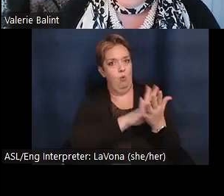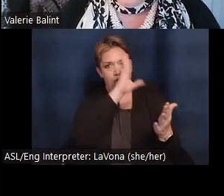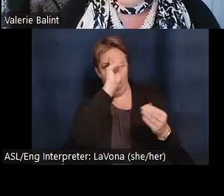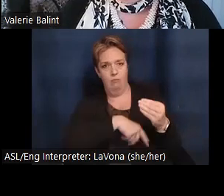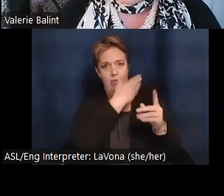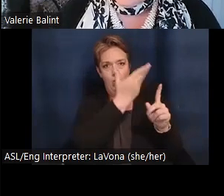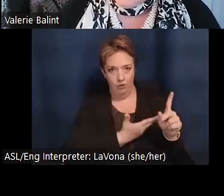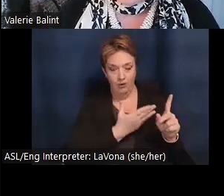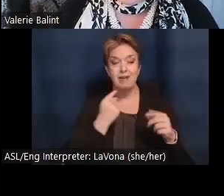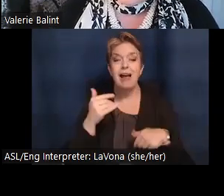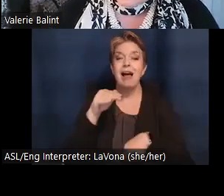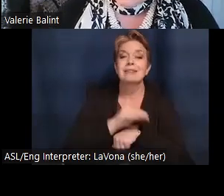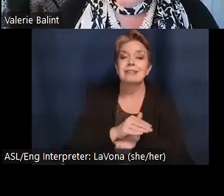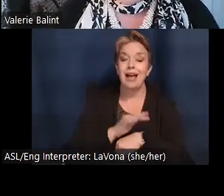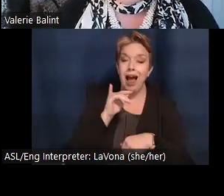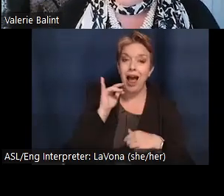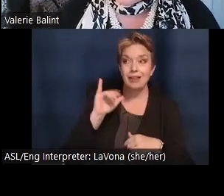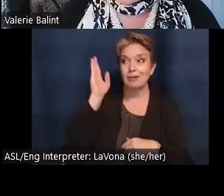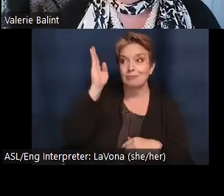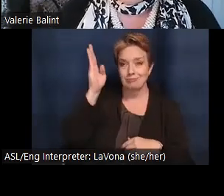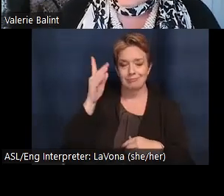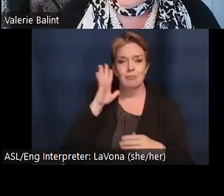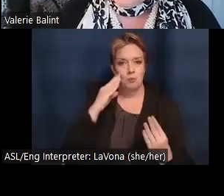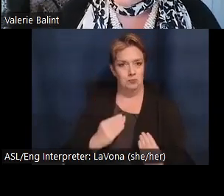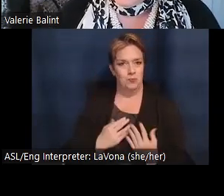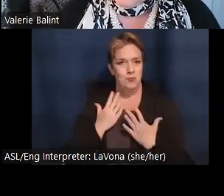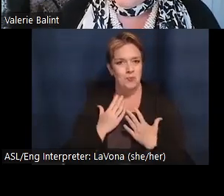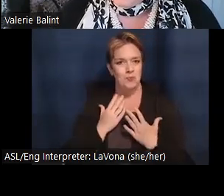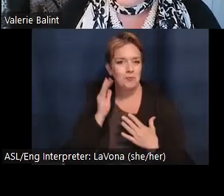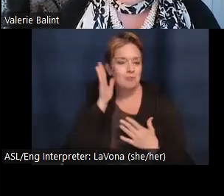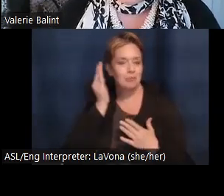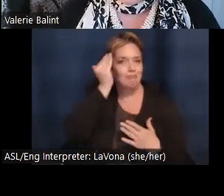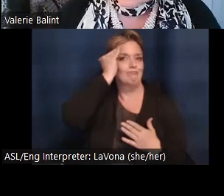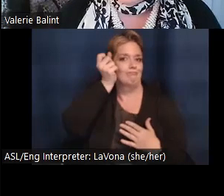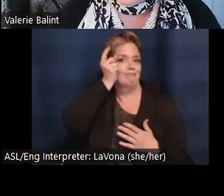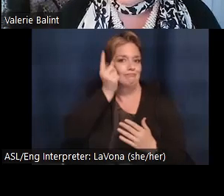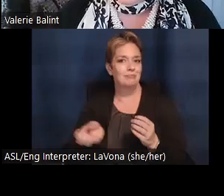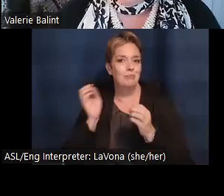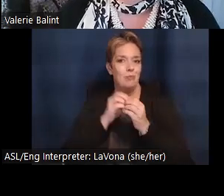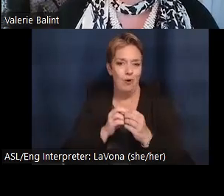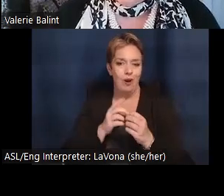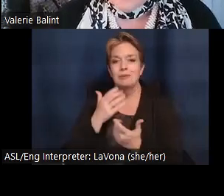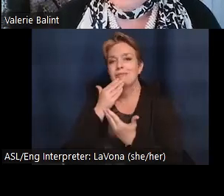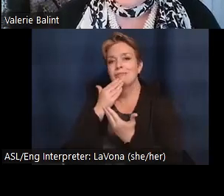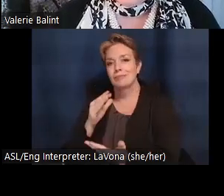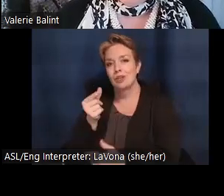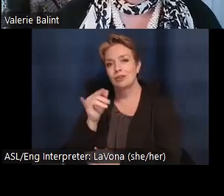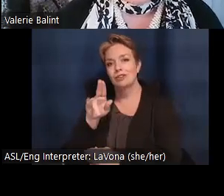Thank you, Giustina, for taking us on this journey with you, and to you, Makenzi, for this collaborative event.